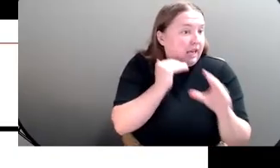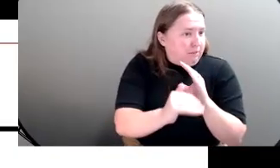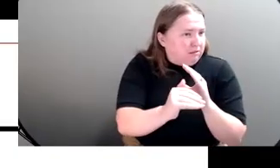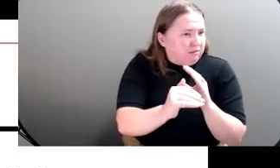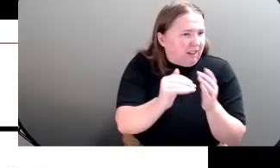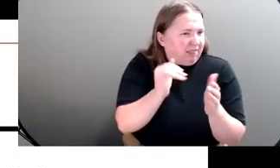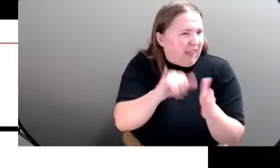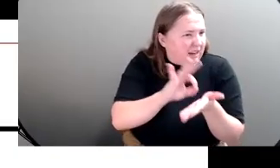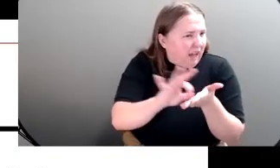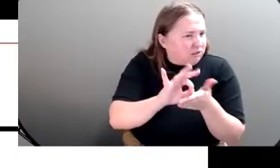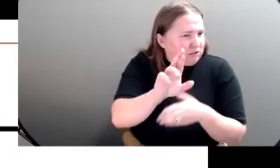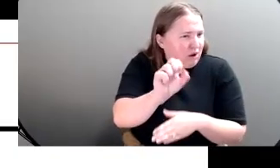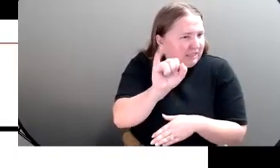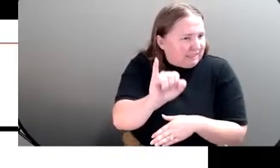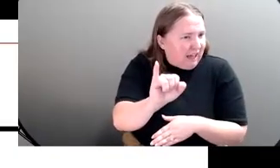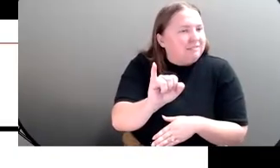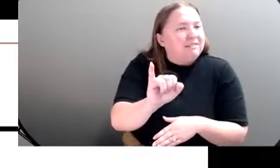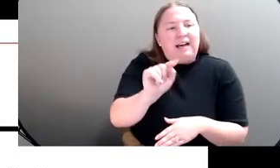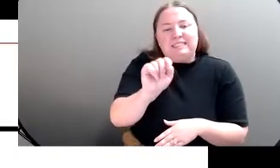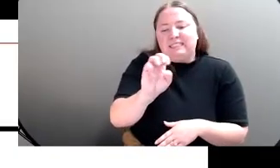because a template was sent to our department